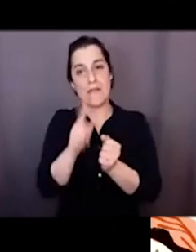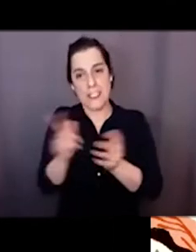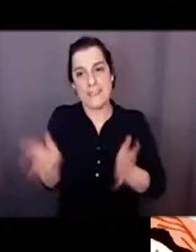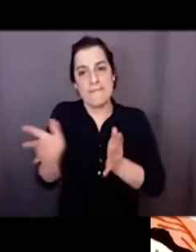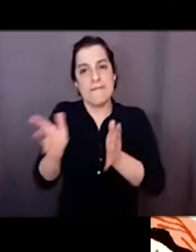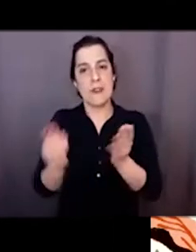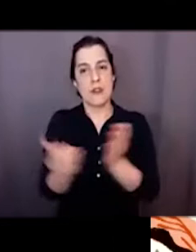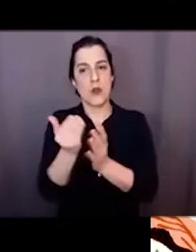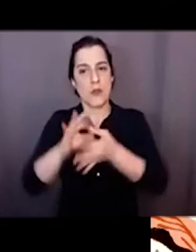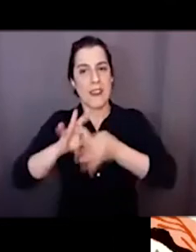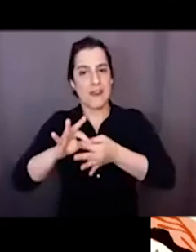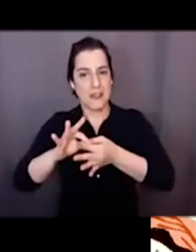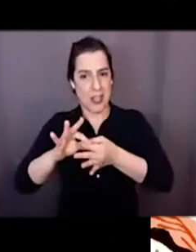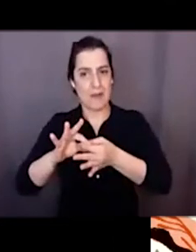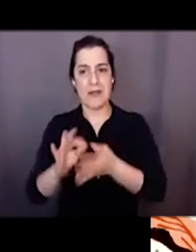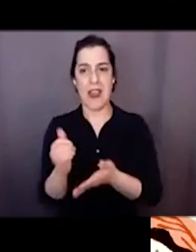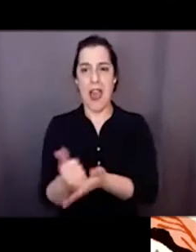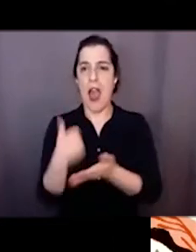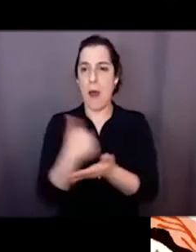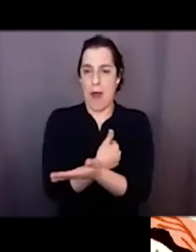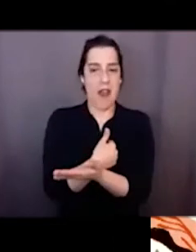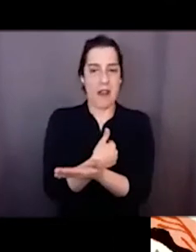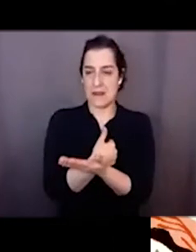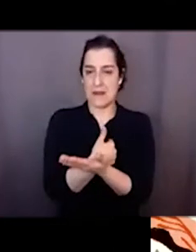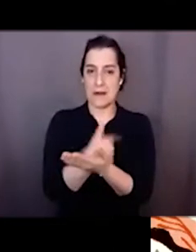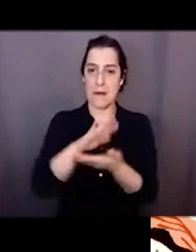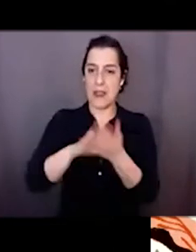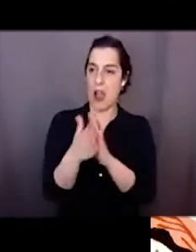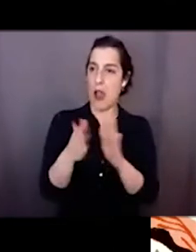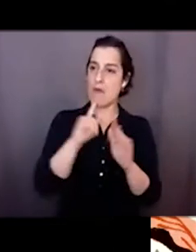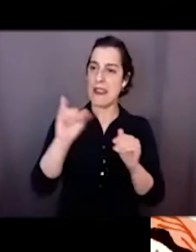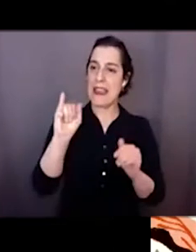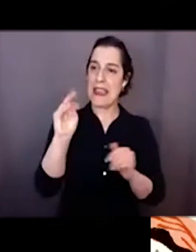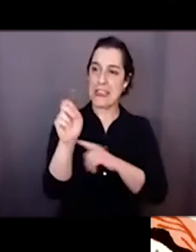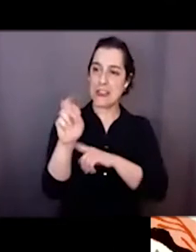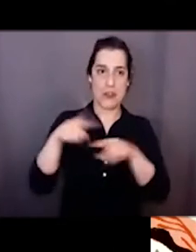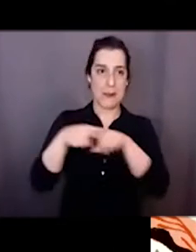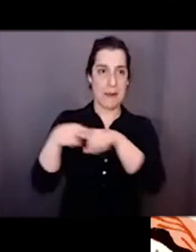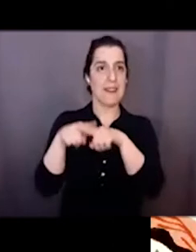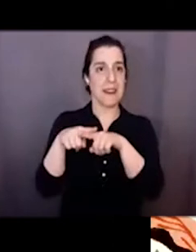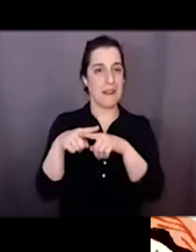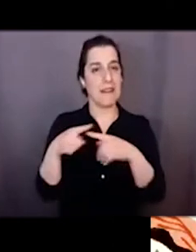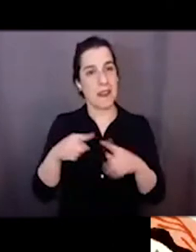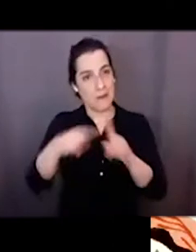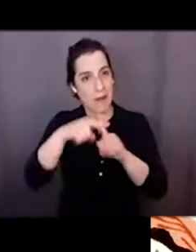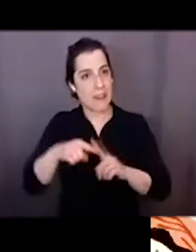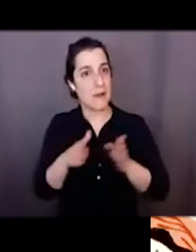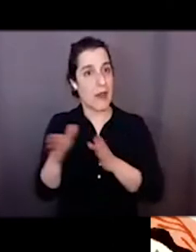become interdependent in positive ways and successful as we can be during this time. Lots of blindness organizations,